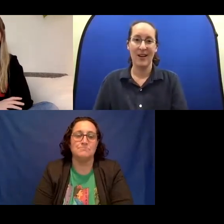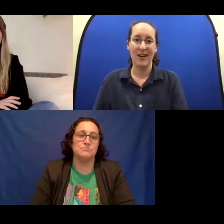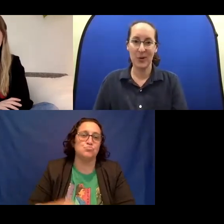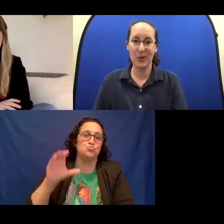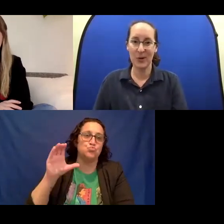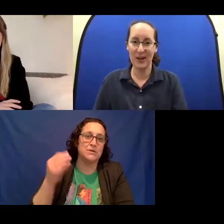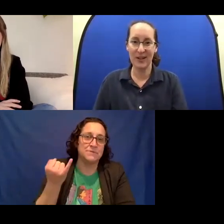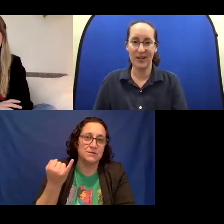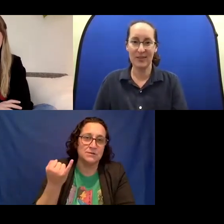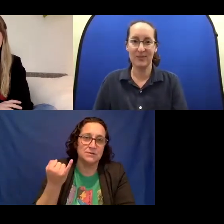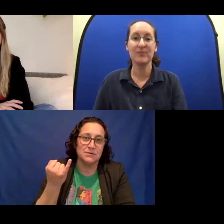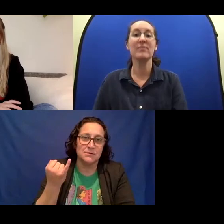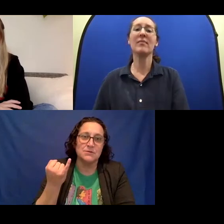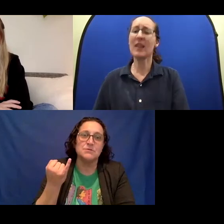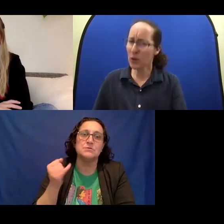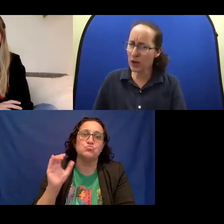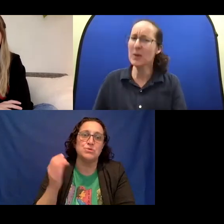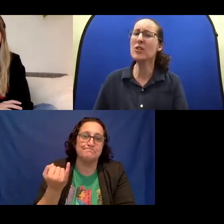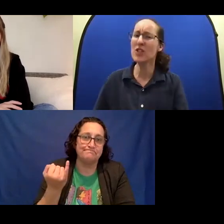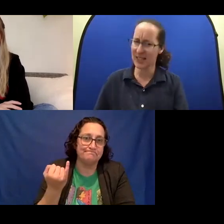Oh, criminal justice.